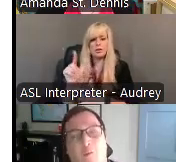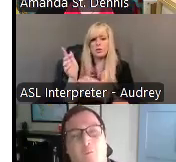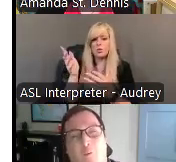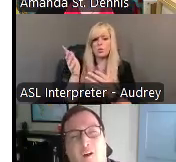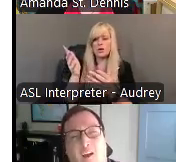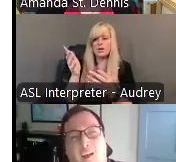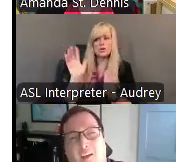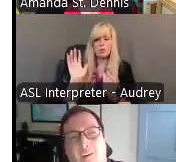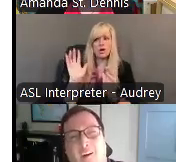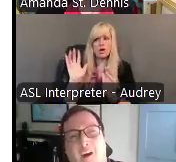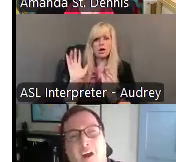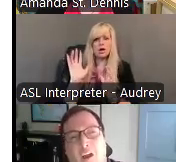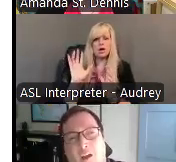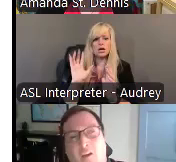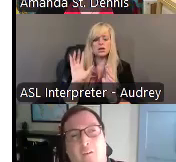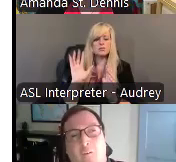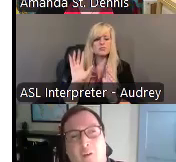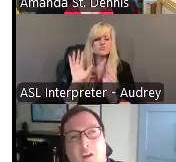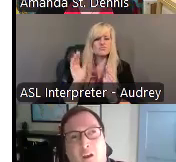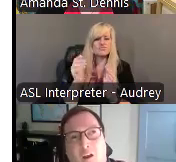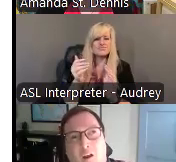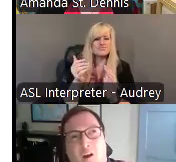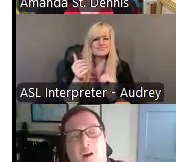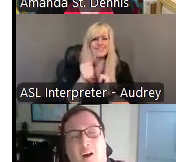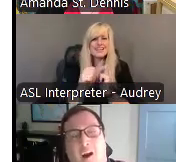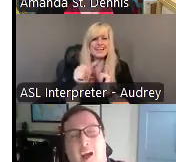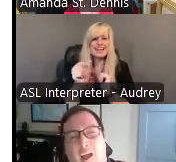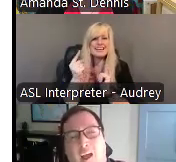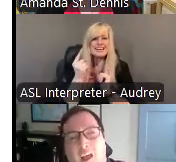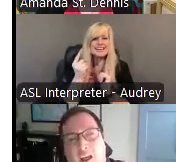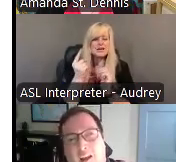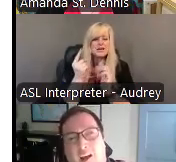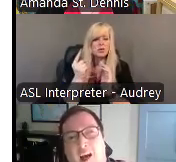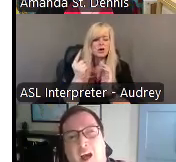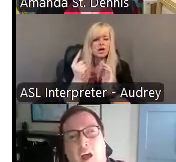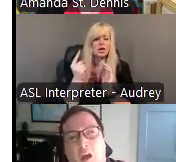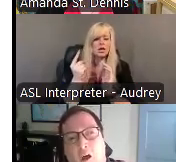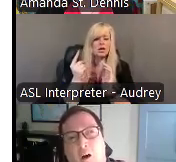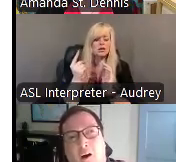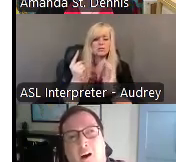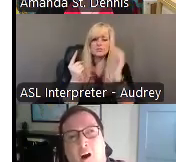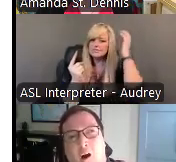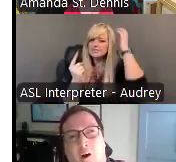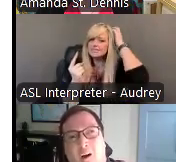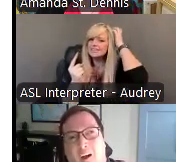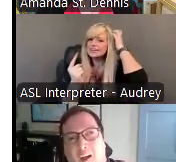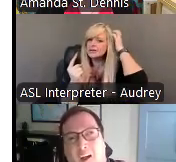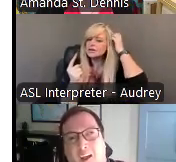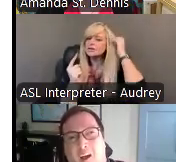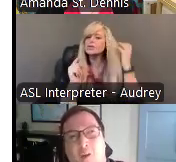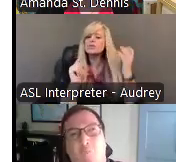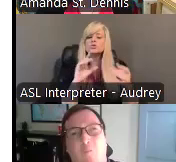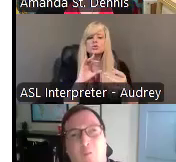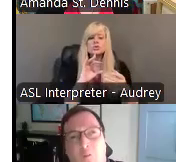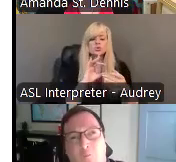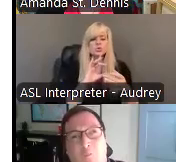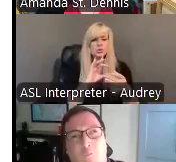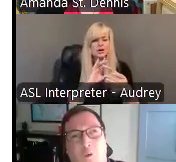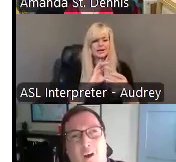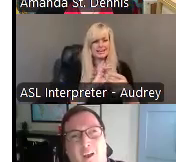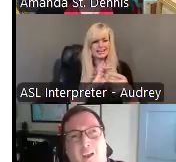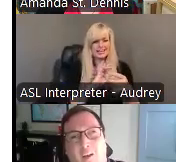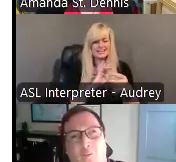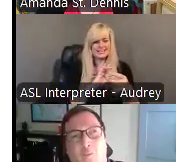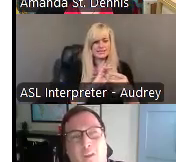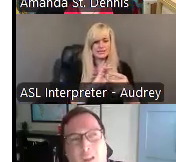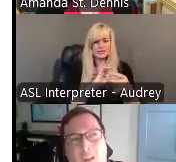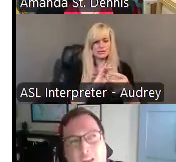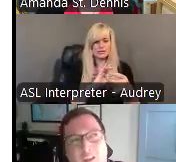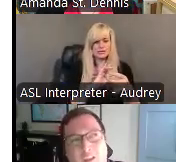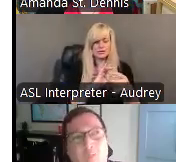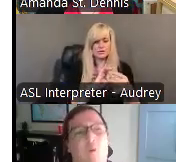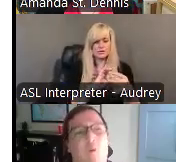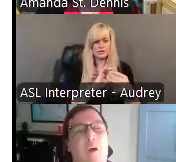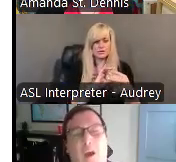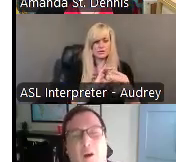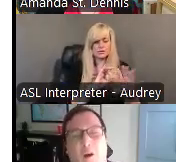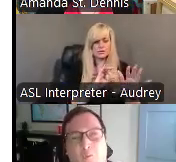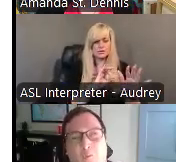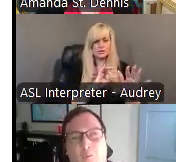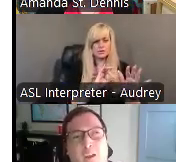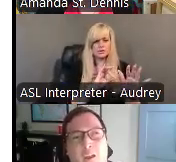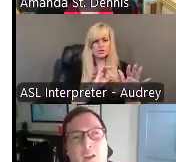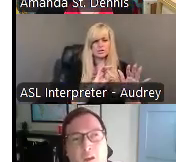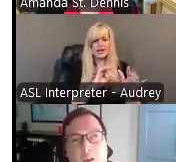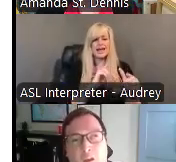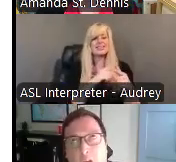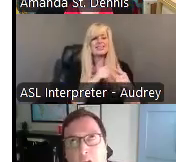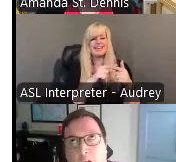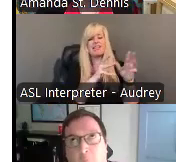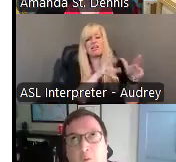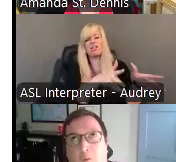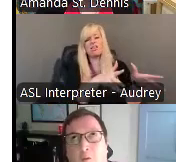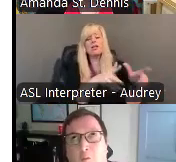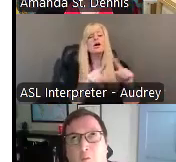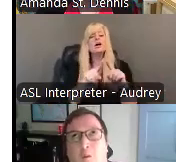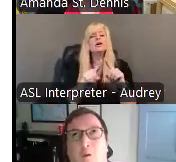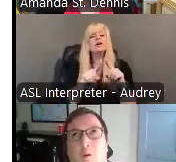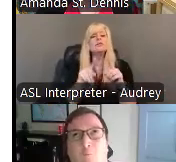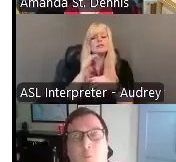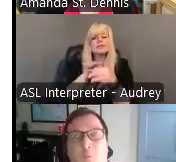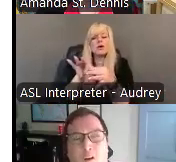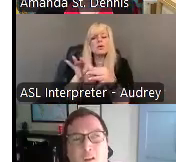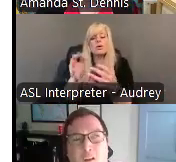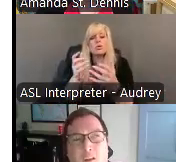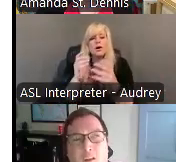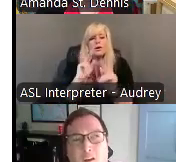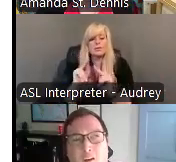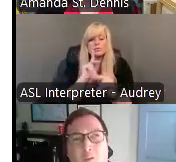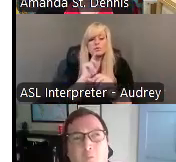want it just to collect dust on the shelf. We want it to be used so we really want it to be